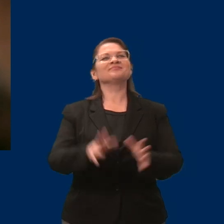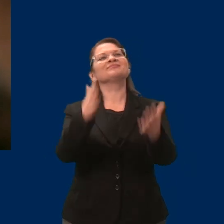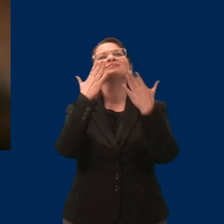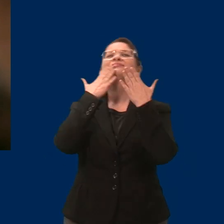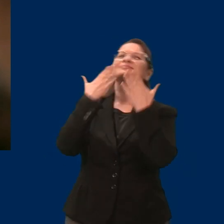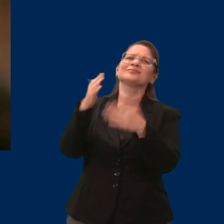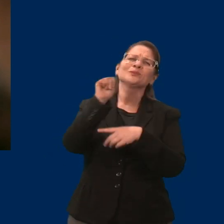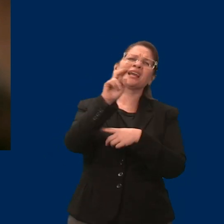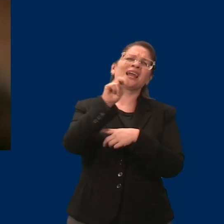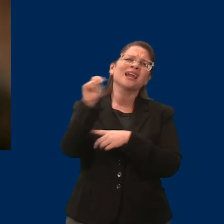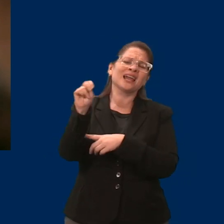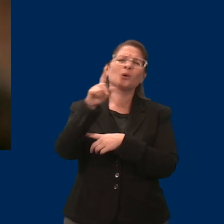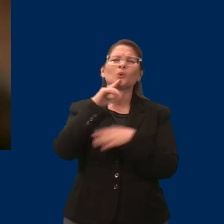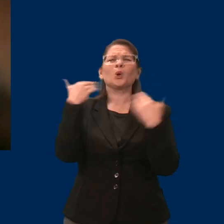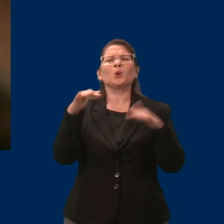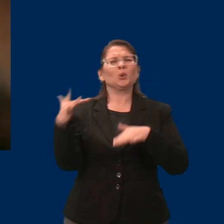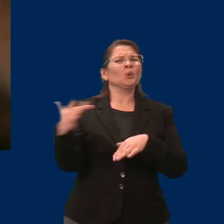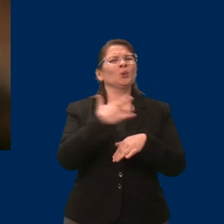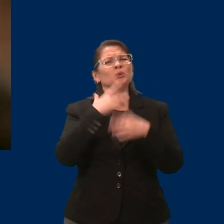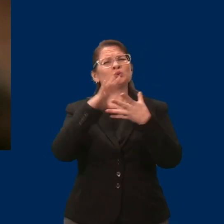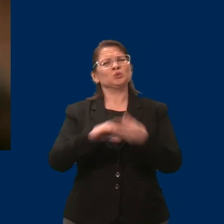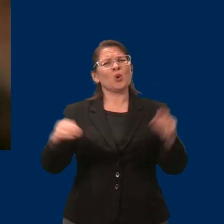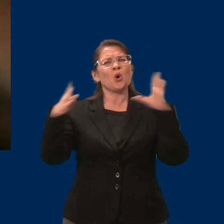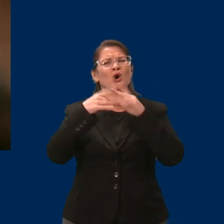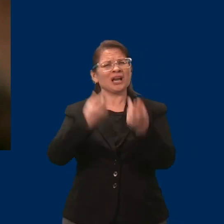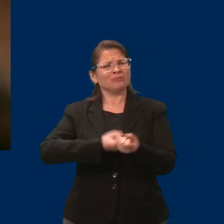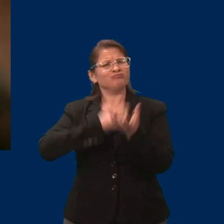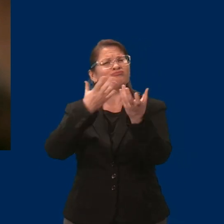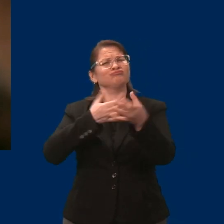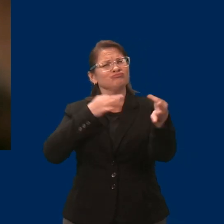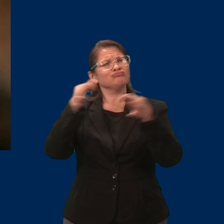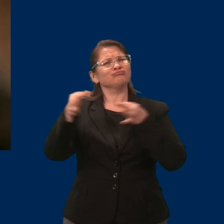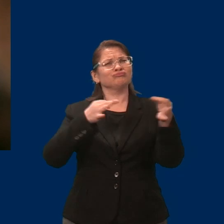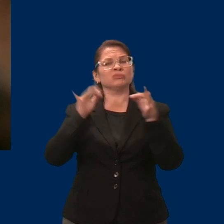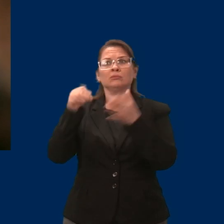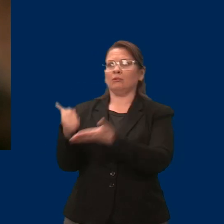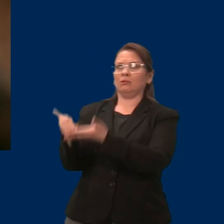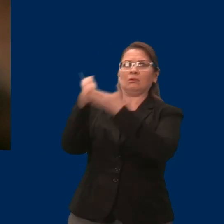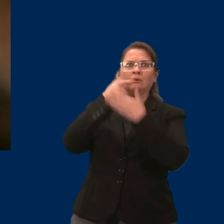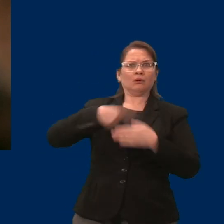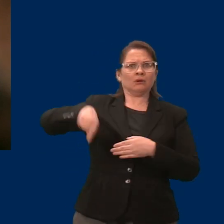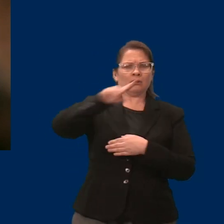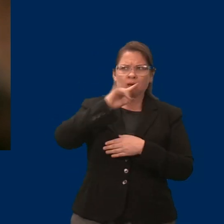and informative words, which helps everyone here today understand the importance of insurance